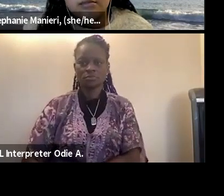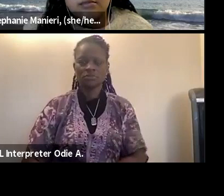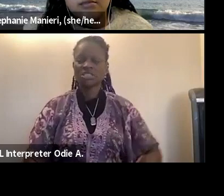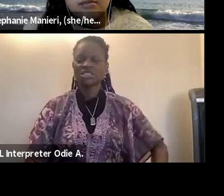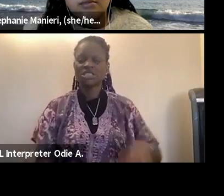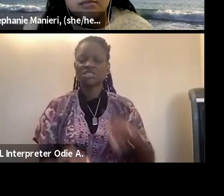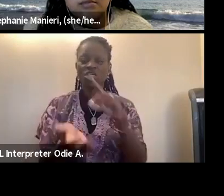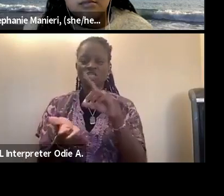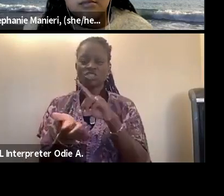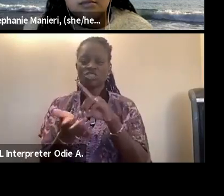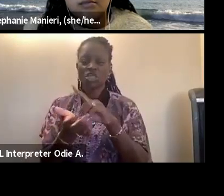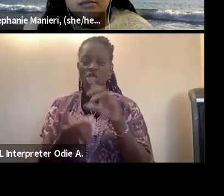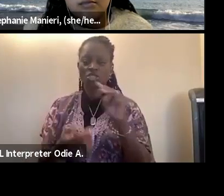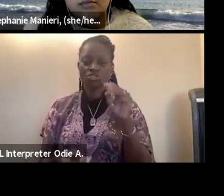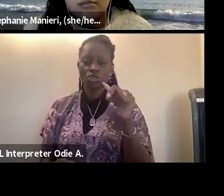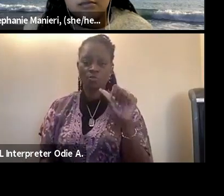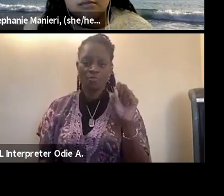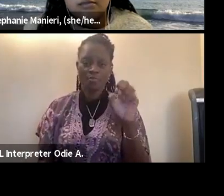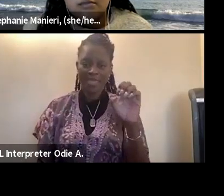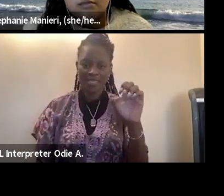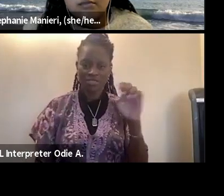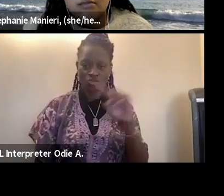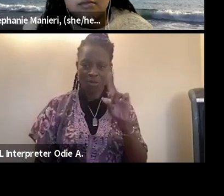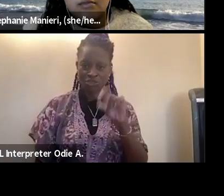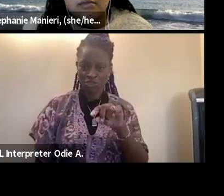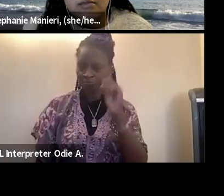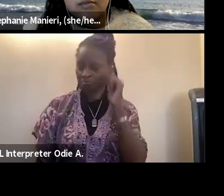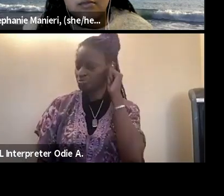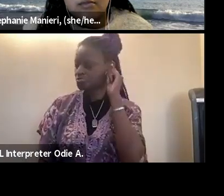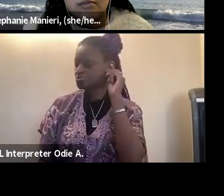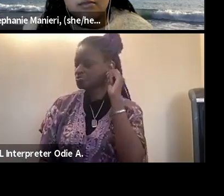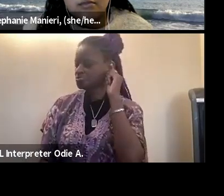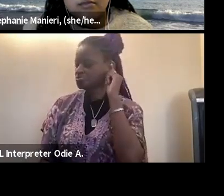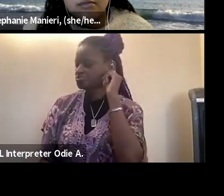asks about the monoclonal antibody treatments, and I know there's a lot of